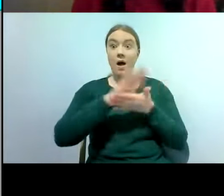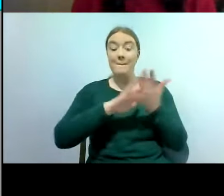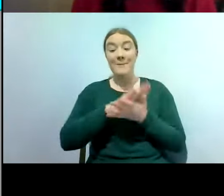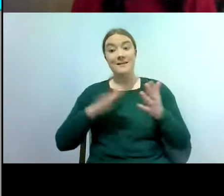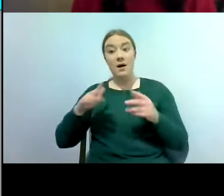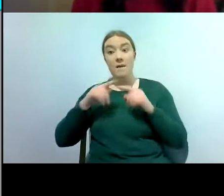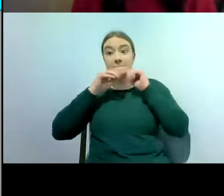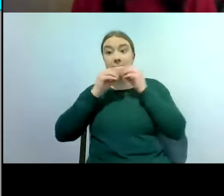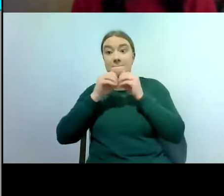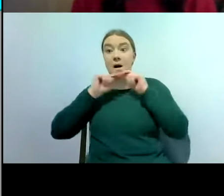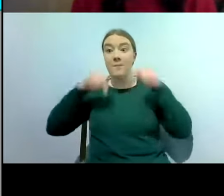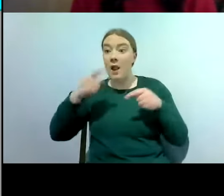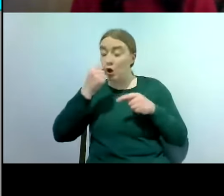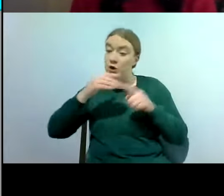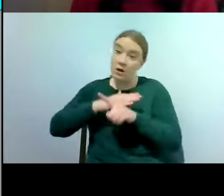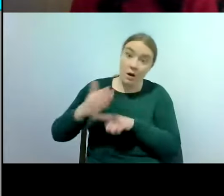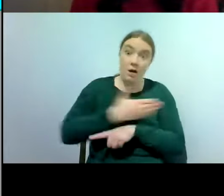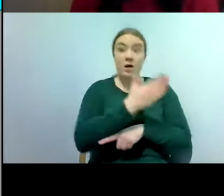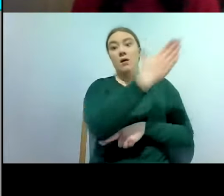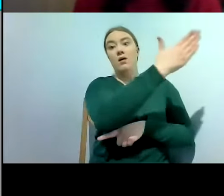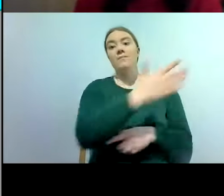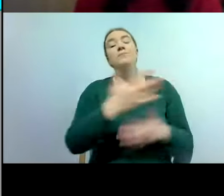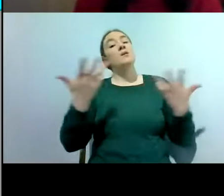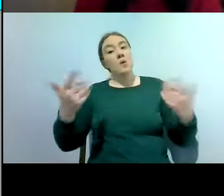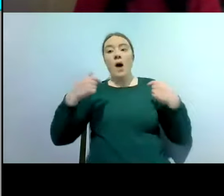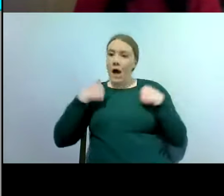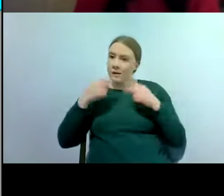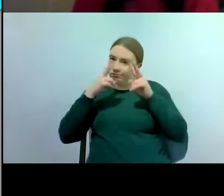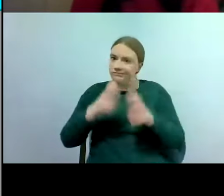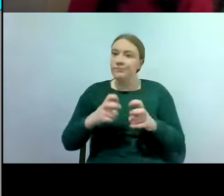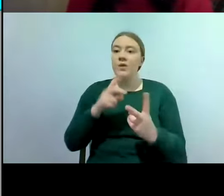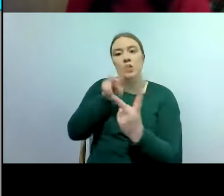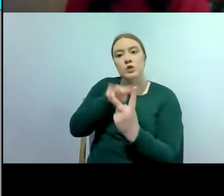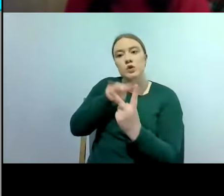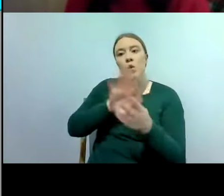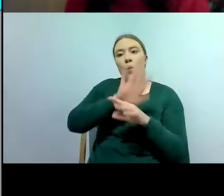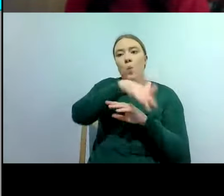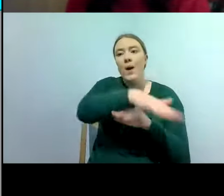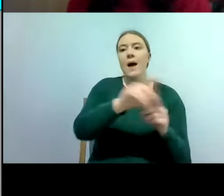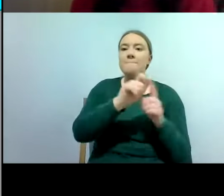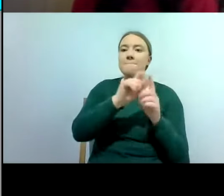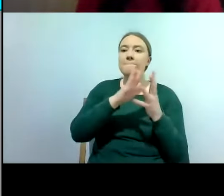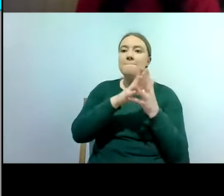so i looked across the two ways powick and diglis to see if they affected movement equally